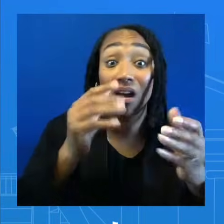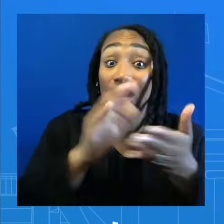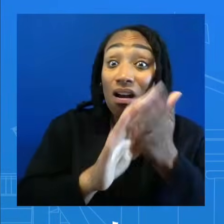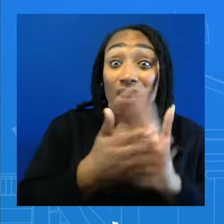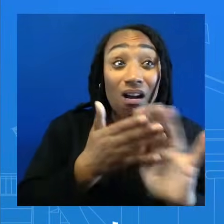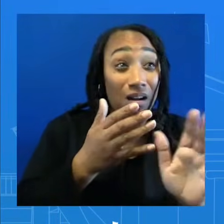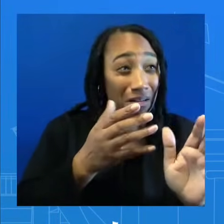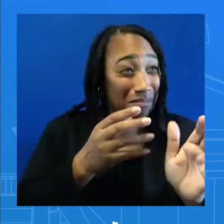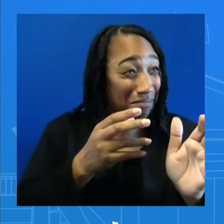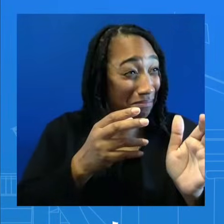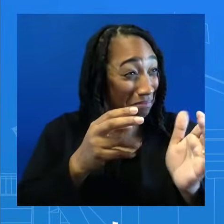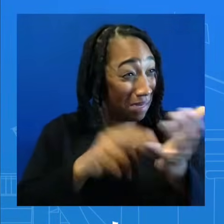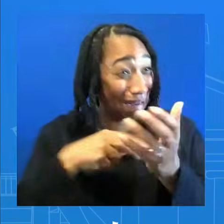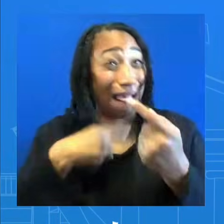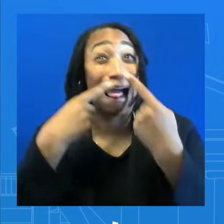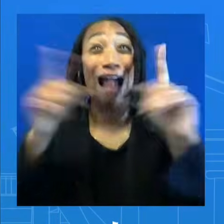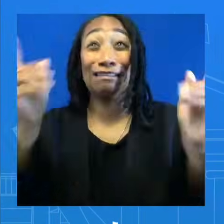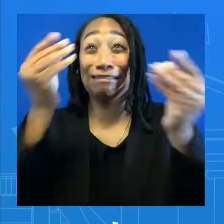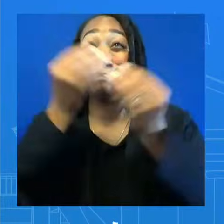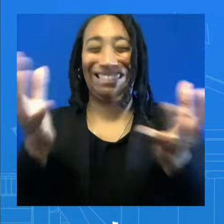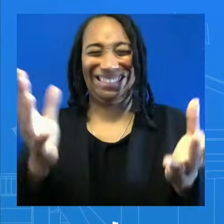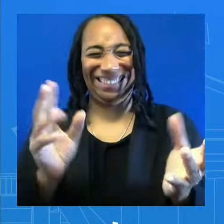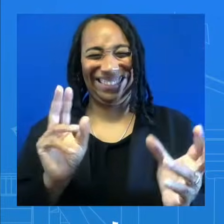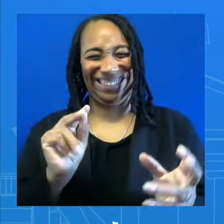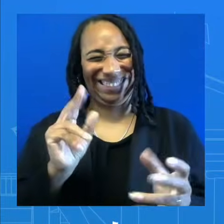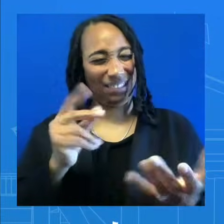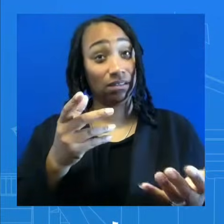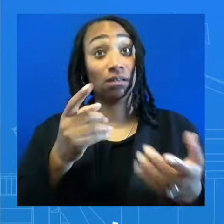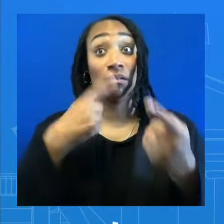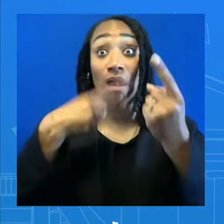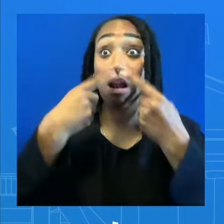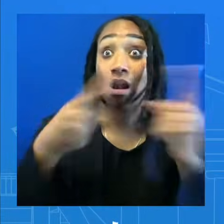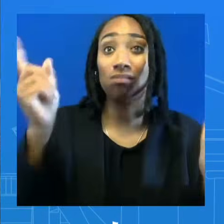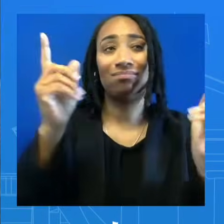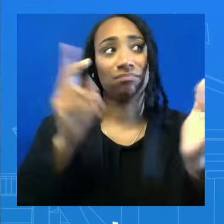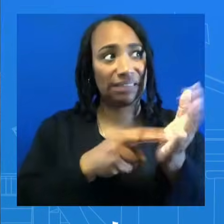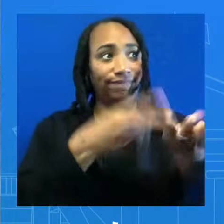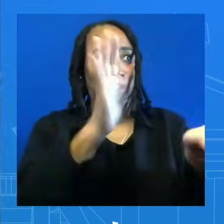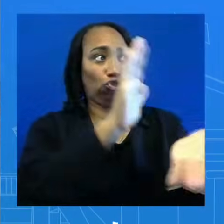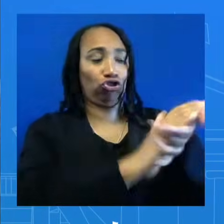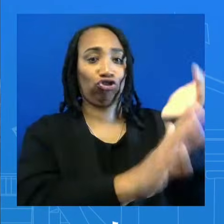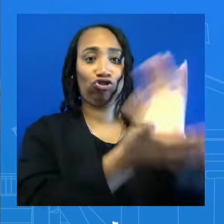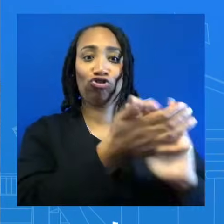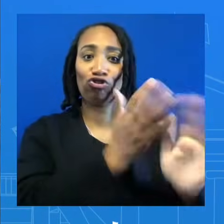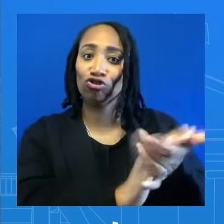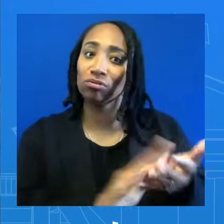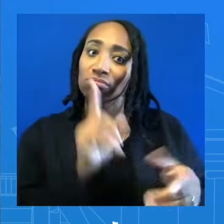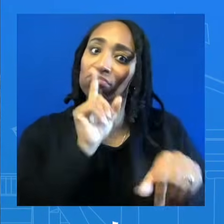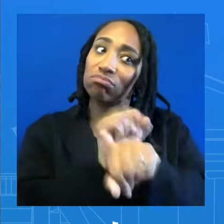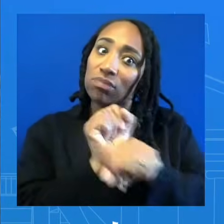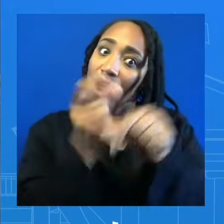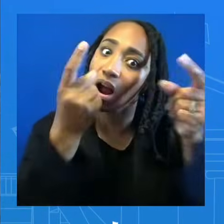and we're taking, certainly, the steps to make this happen. The Press: be able to say sort of precisely when he signed it? Or maybe Ms. Jean-Pierre: I --